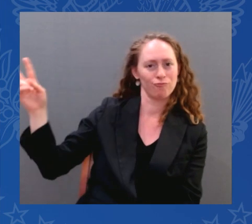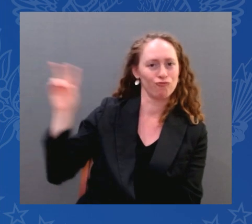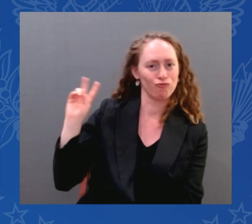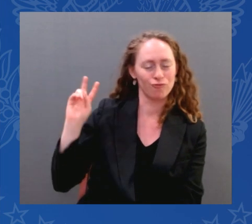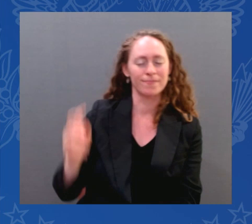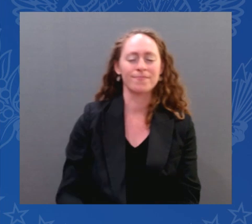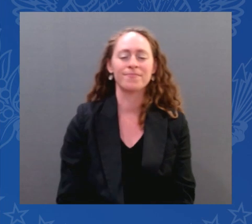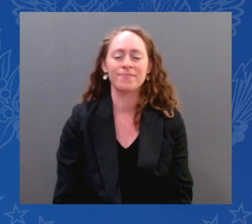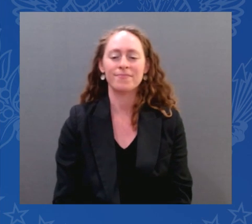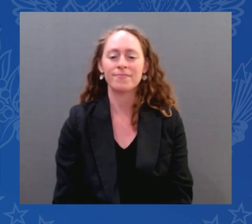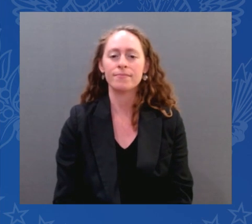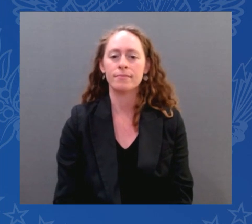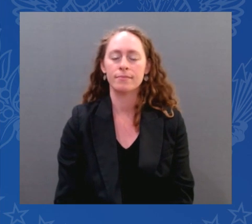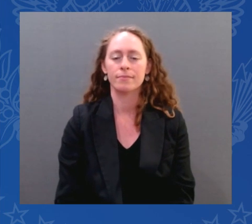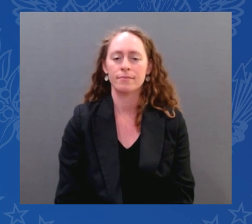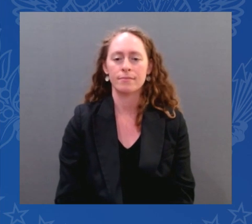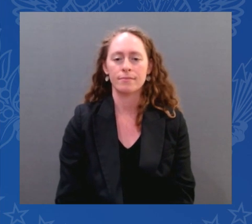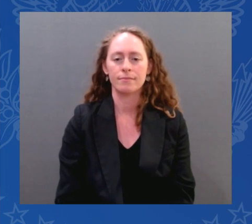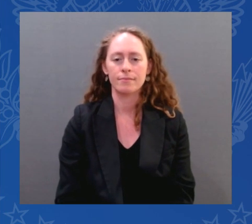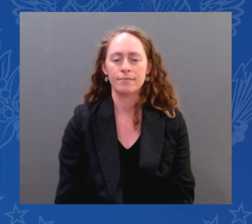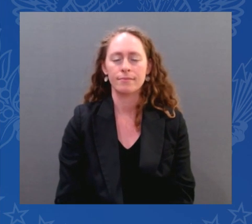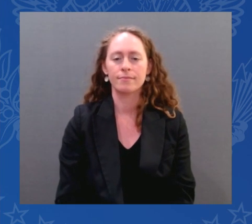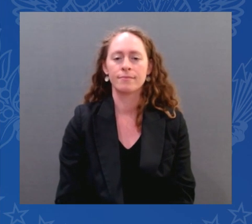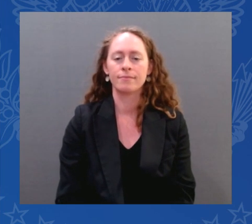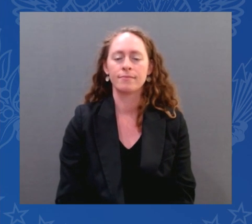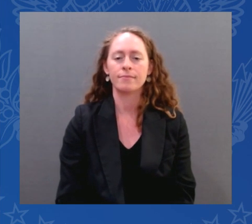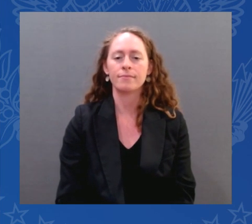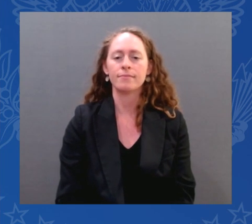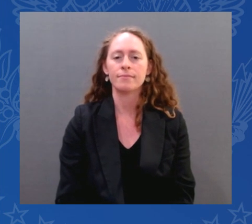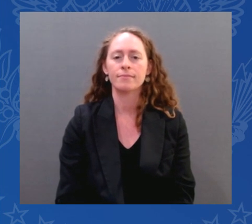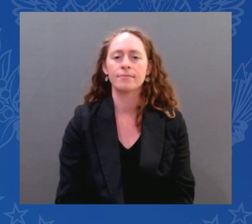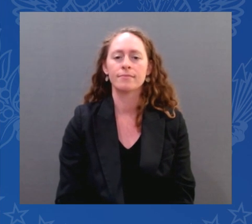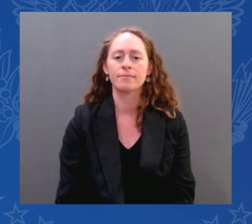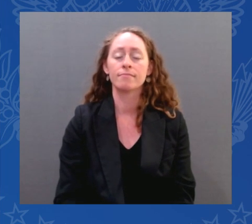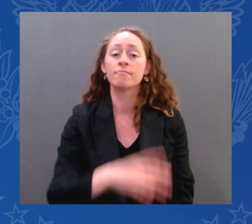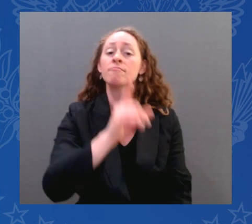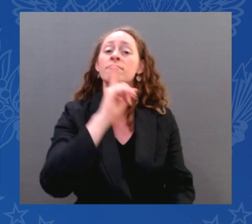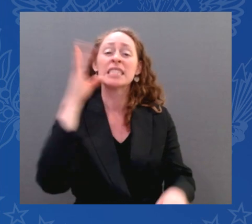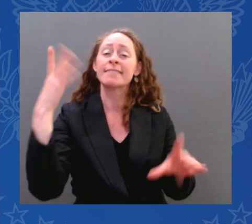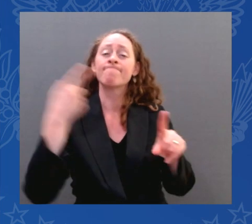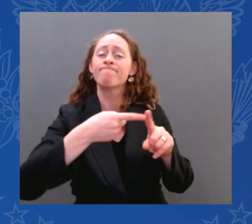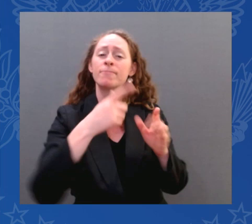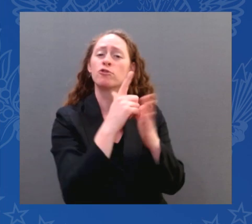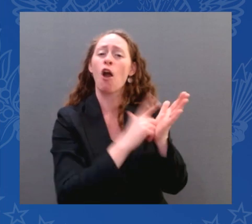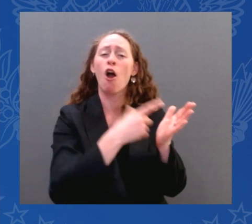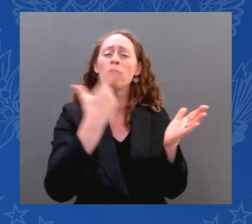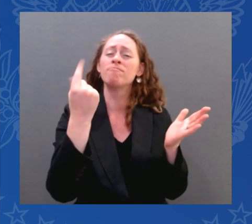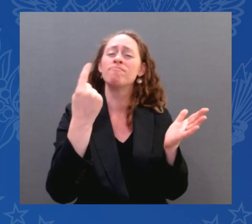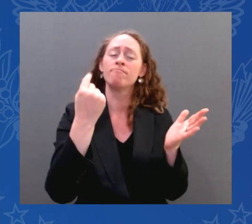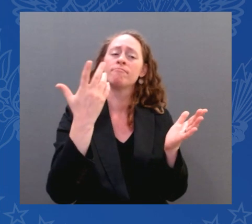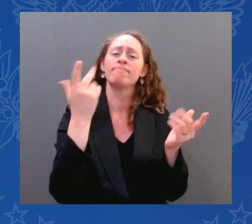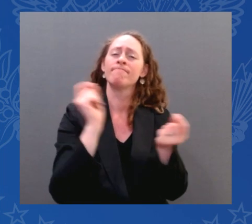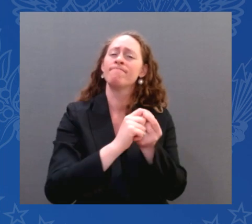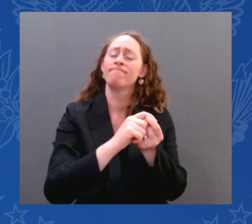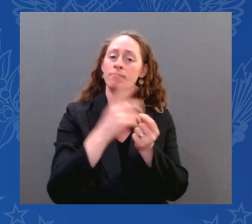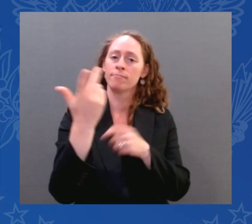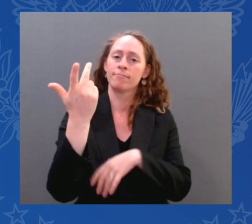something what the federal government calls, the Federal Maritime Commission, which a lot of people don't know exists,